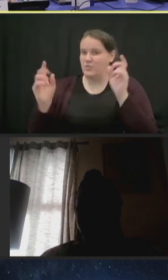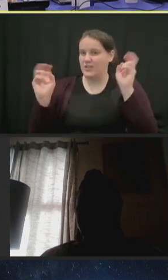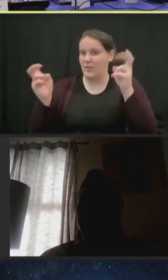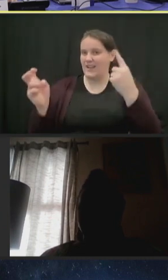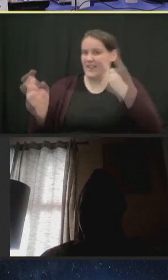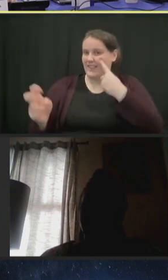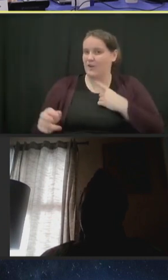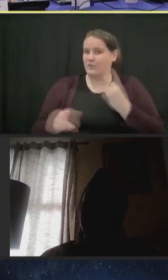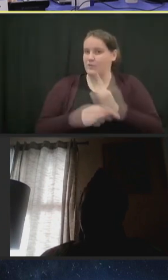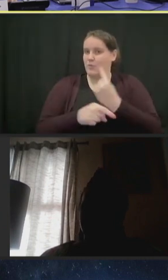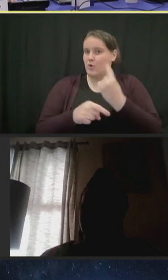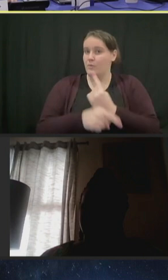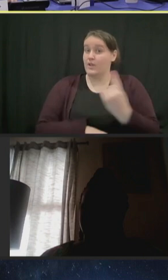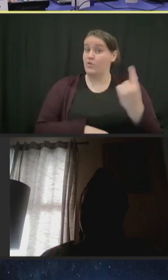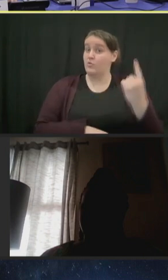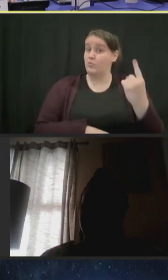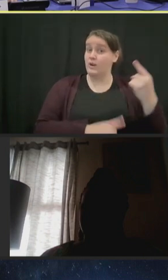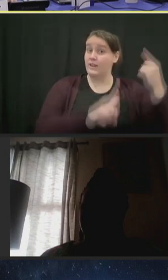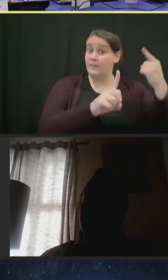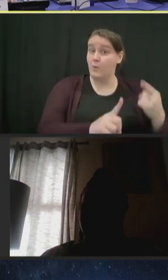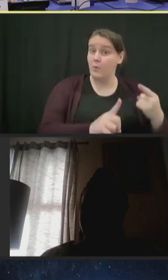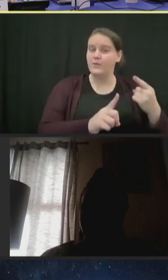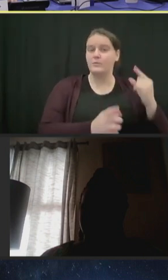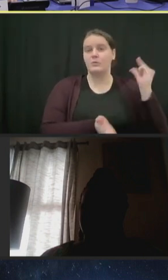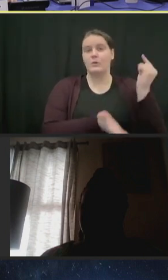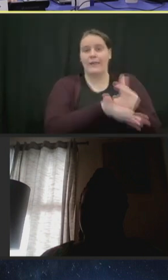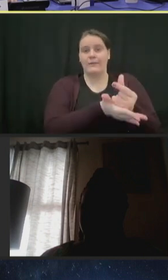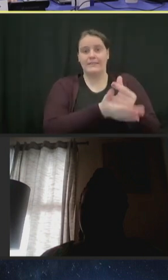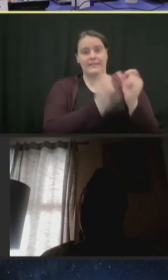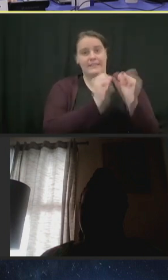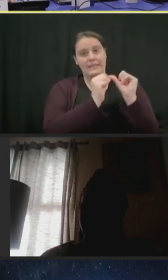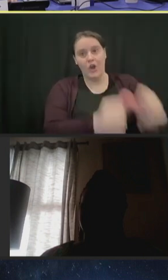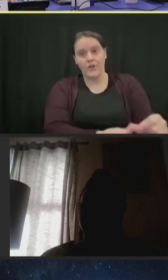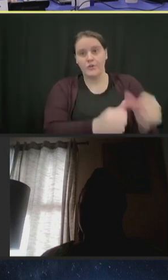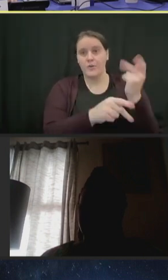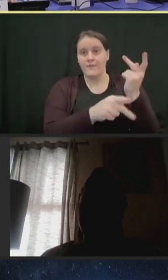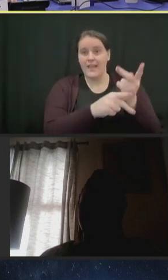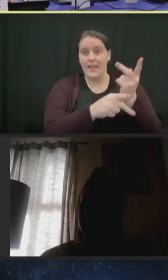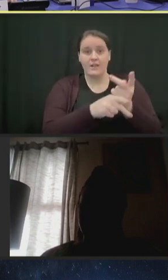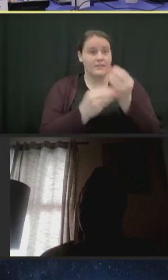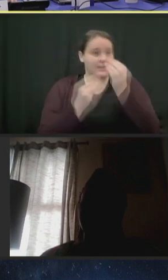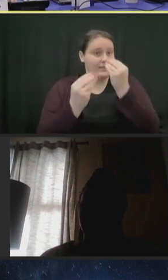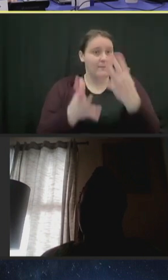to guarantee continuity of care across borders and sustainability. And it's clear that that's